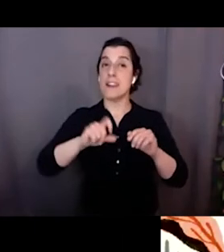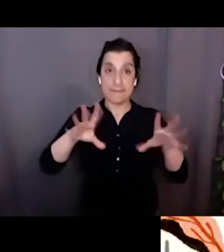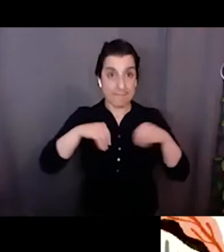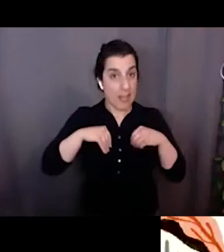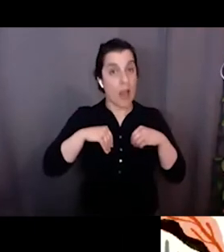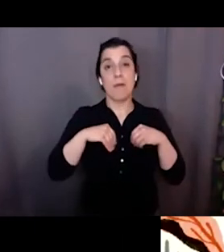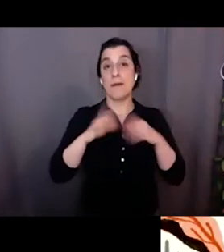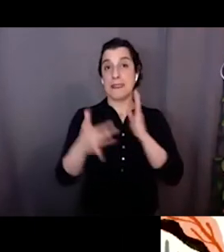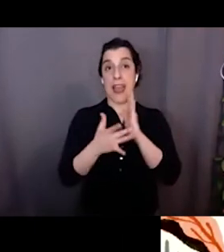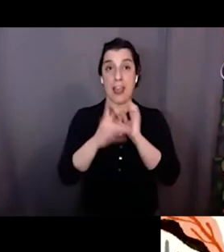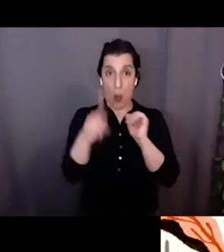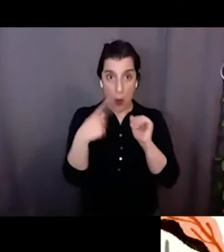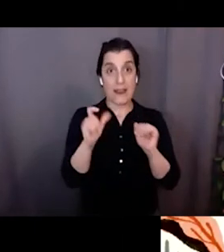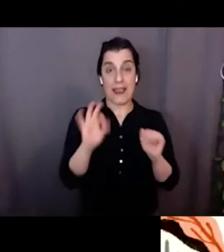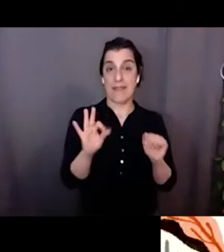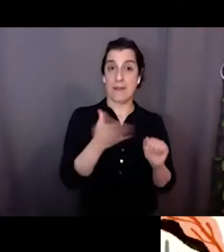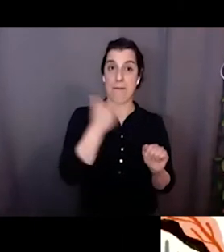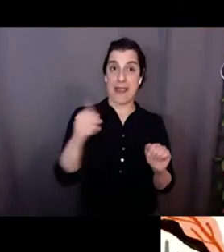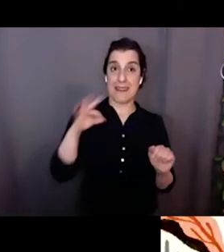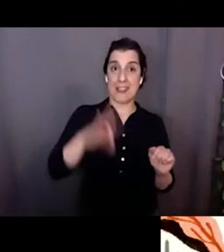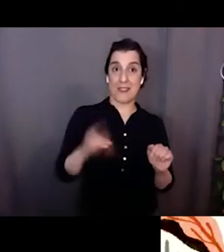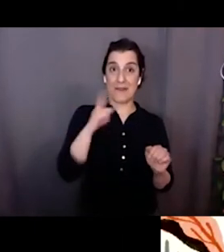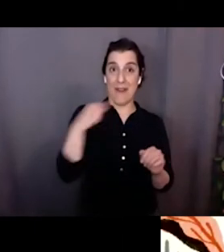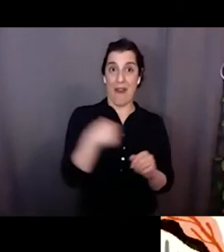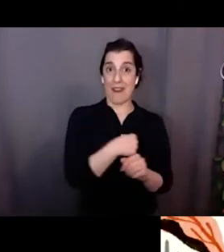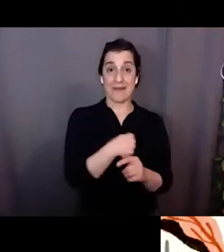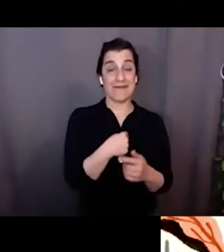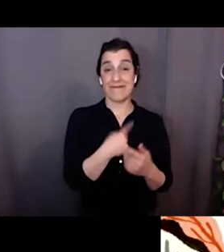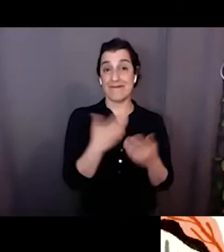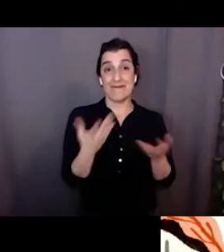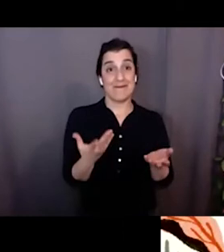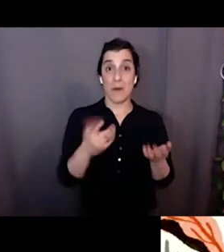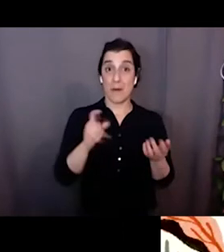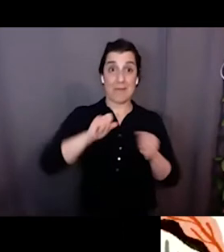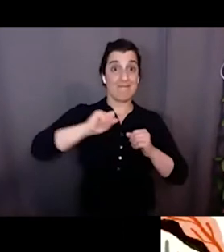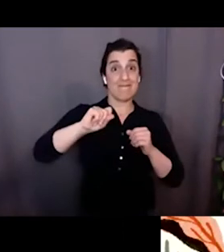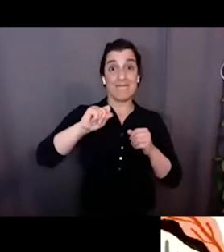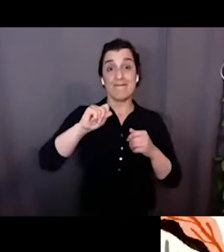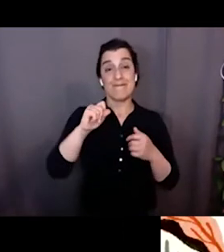um, in, in the way that they're developed, um, we will see, uh,